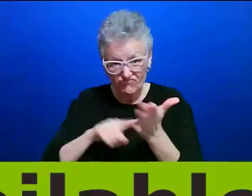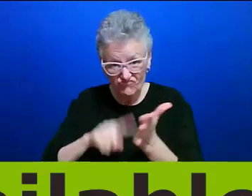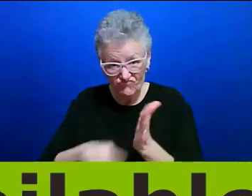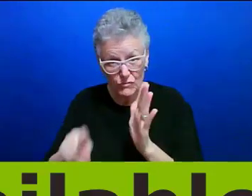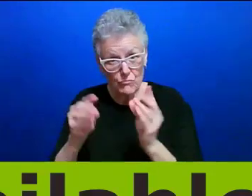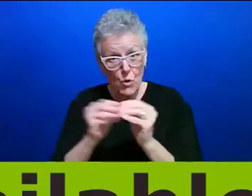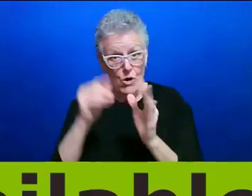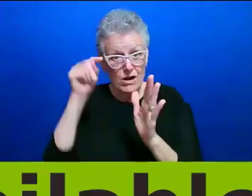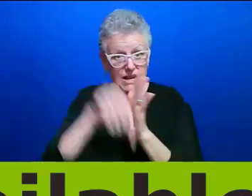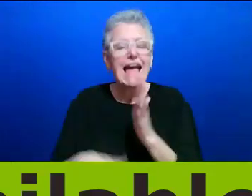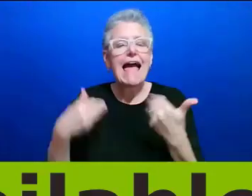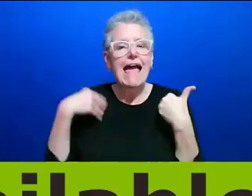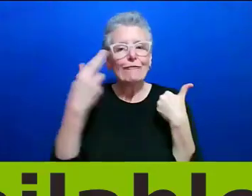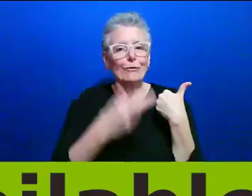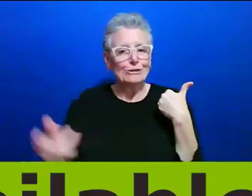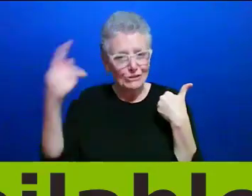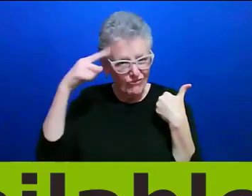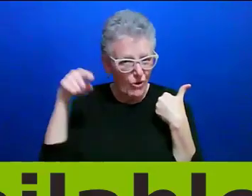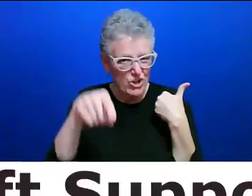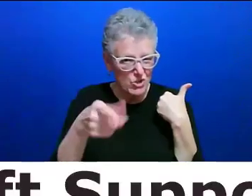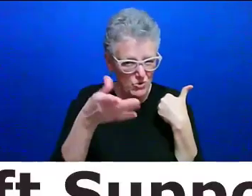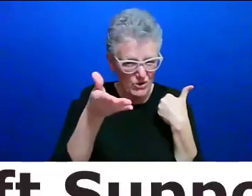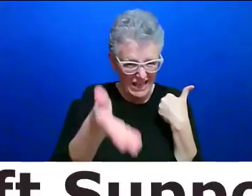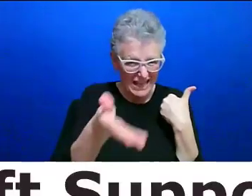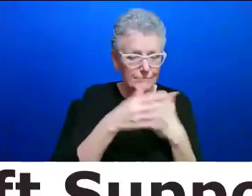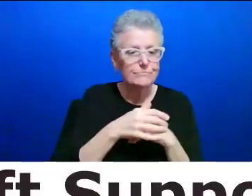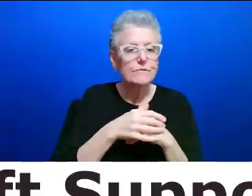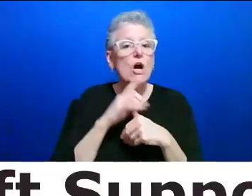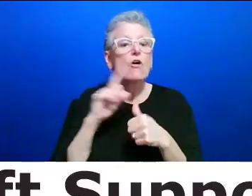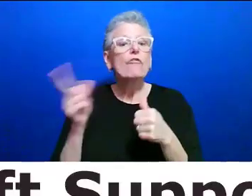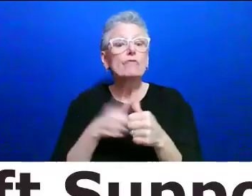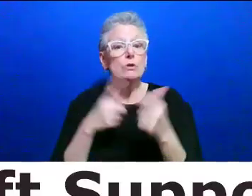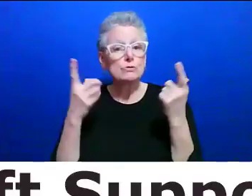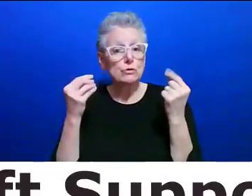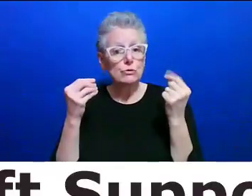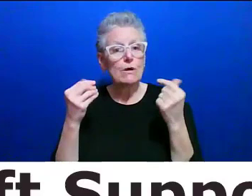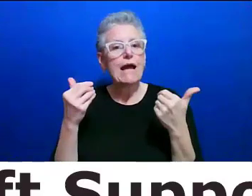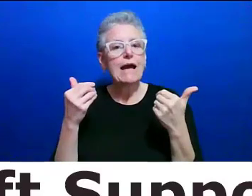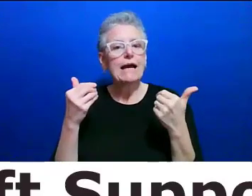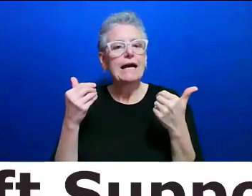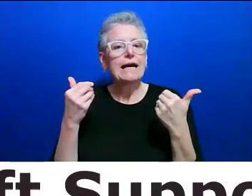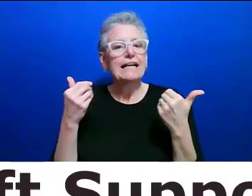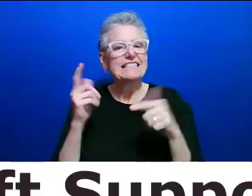are there for you. So first off, these are some different ways that you can engage